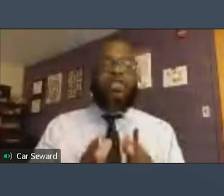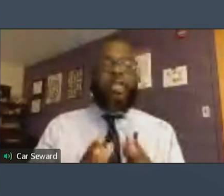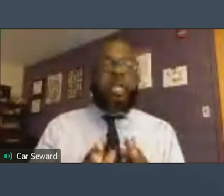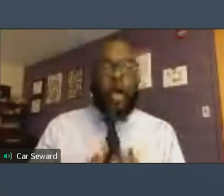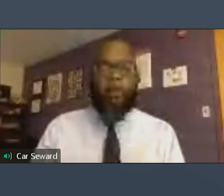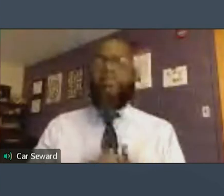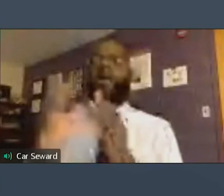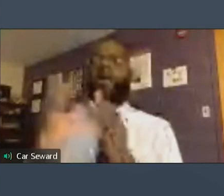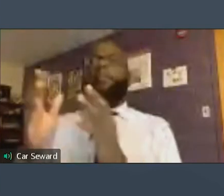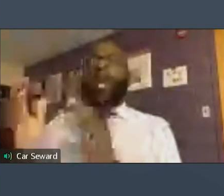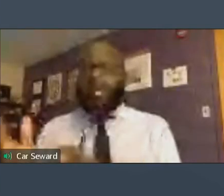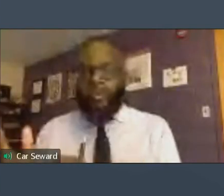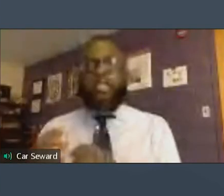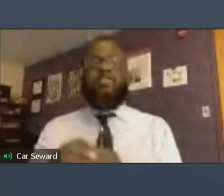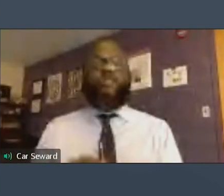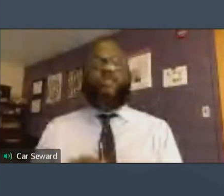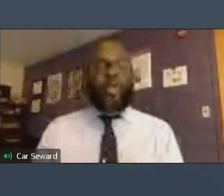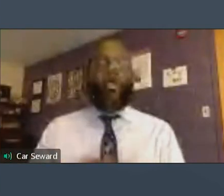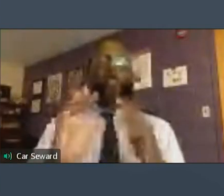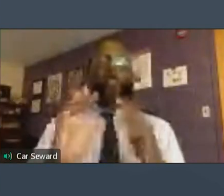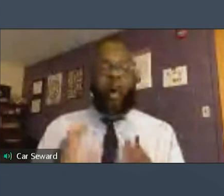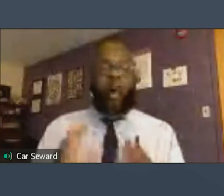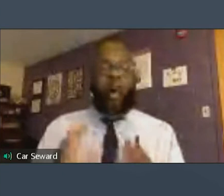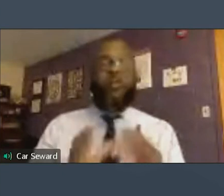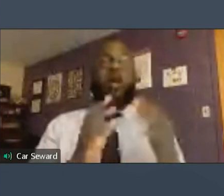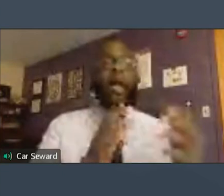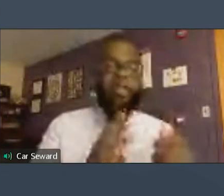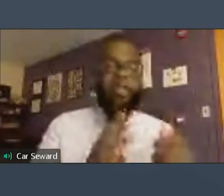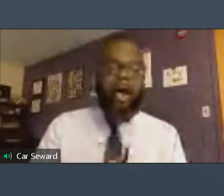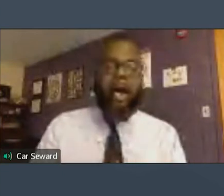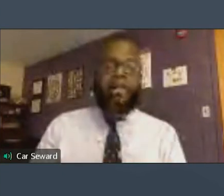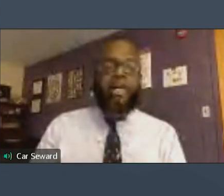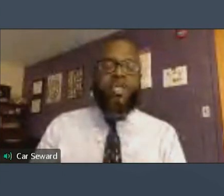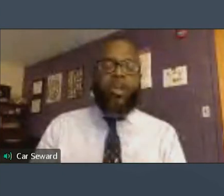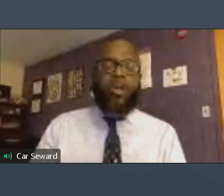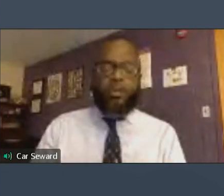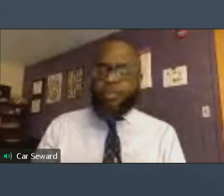And so to hope for a bike trail in the future, or the hope for a bus terminal,